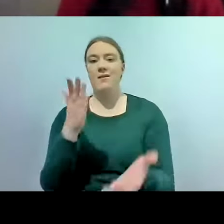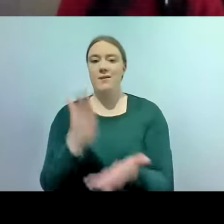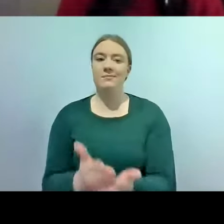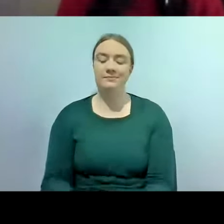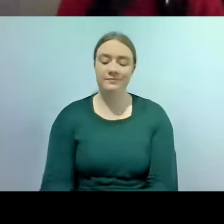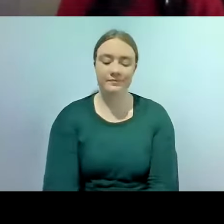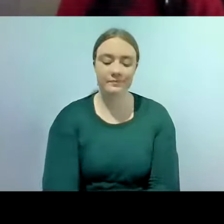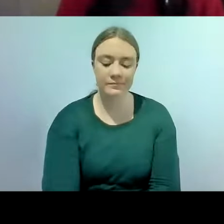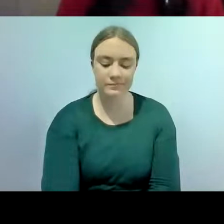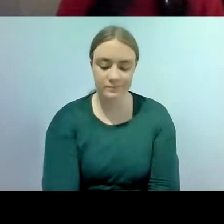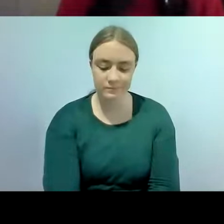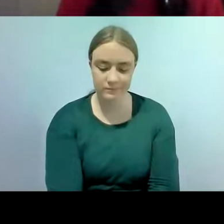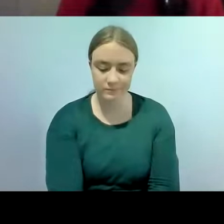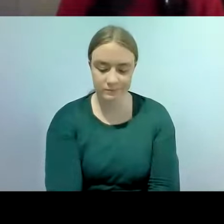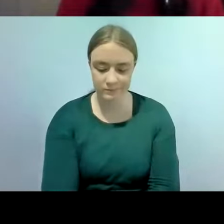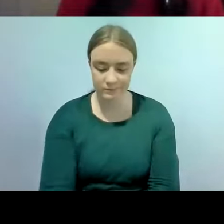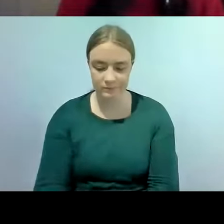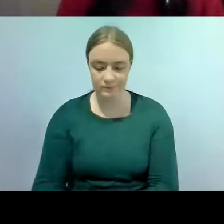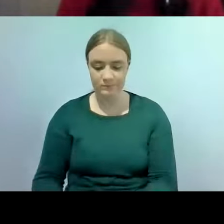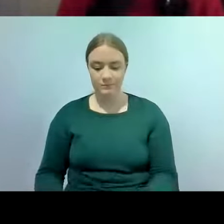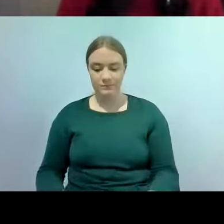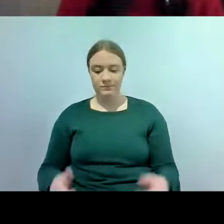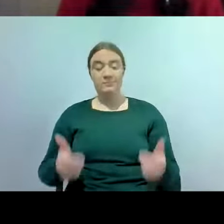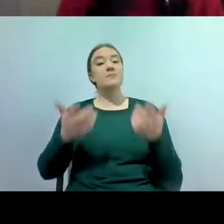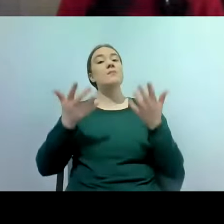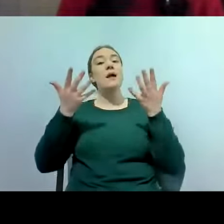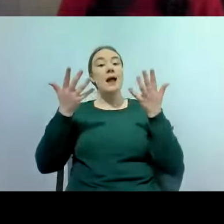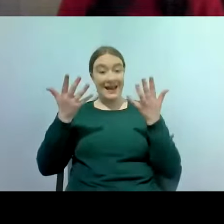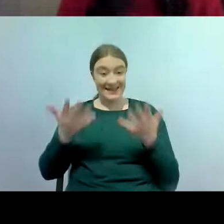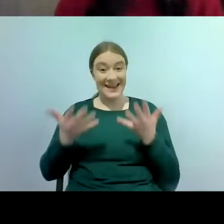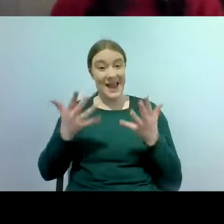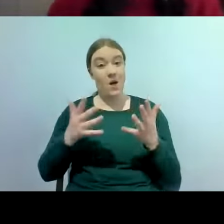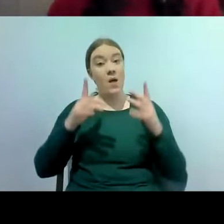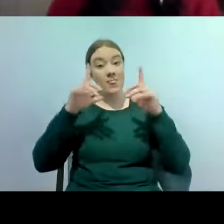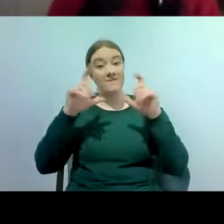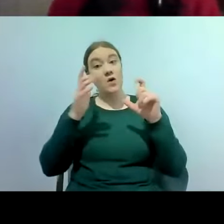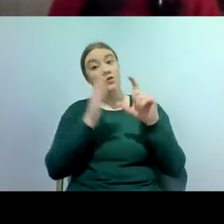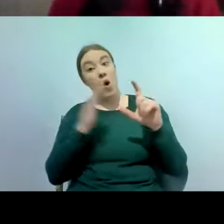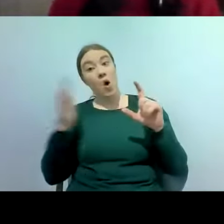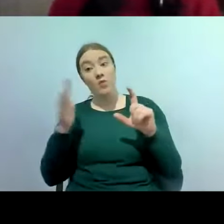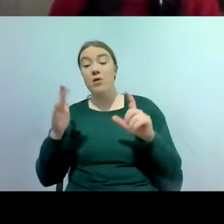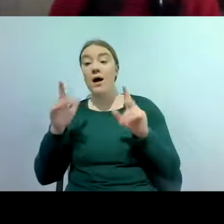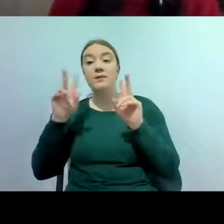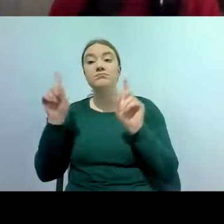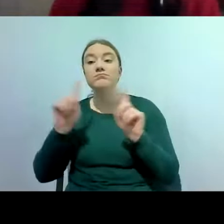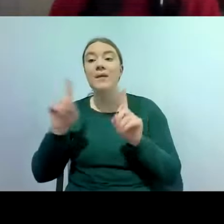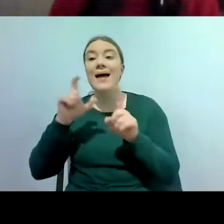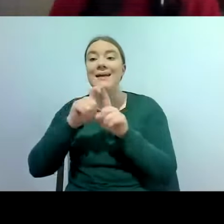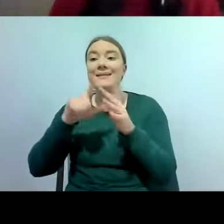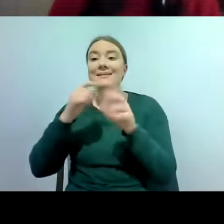and now this is um a photo on the right of diglis fish pass that's almost um finished